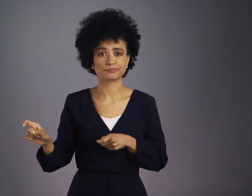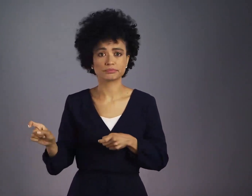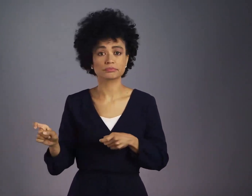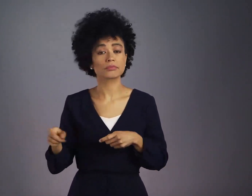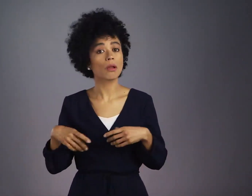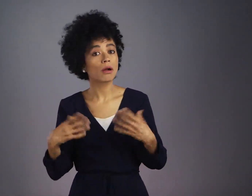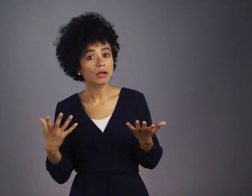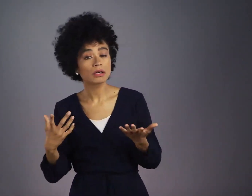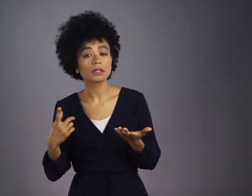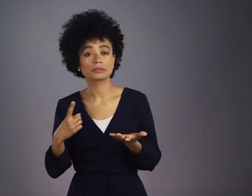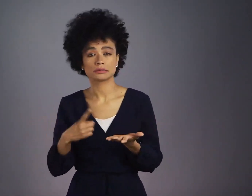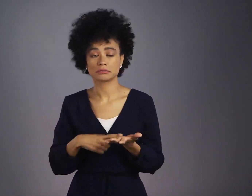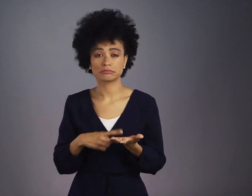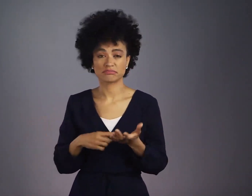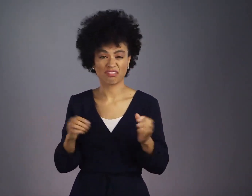that they spoiled the occasion.